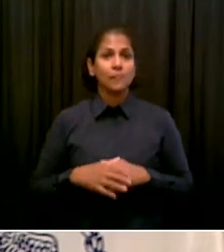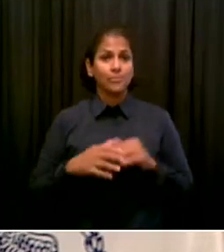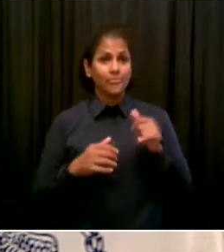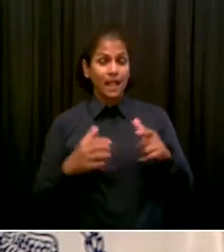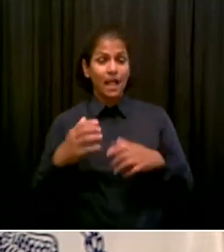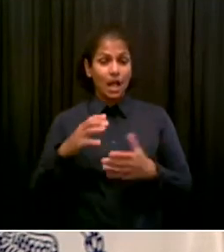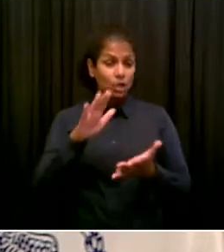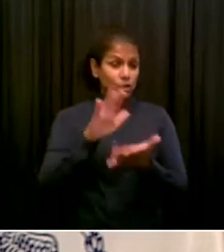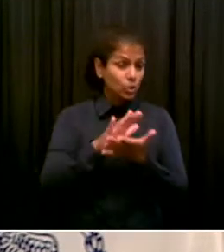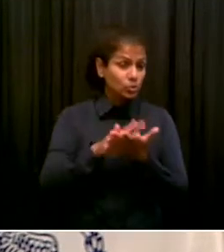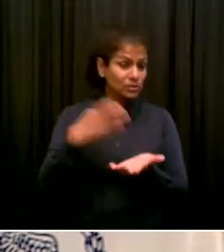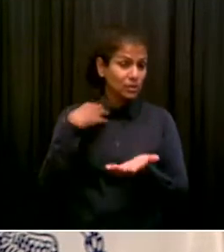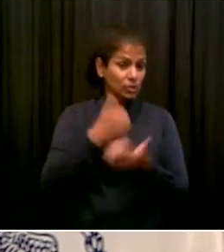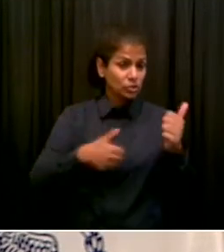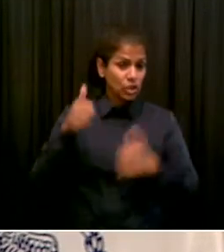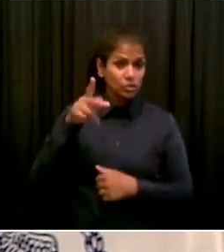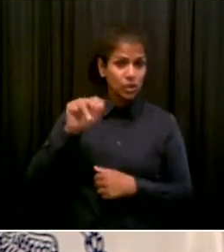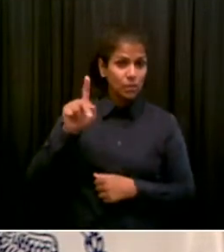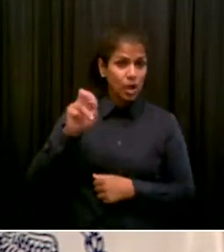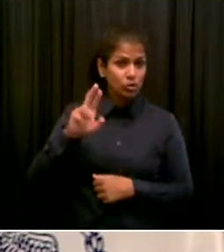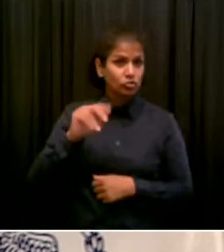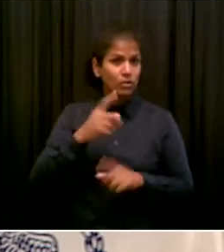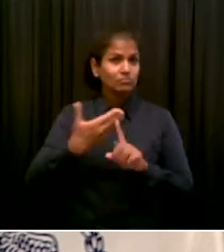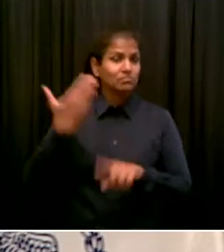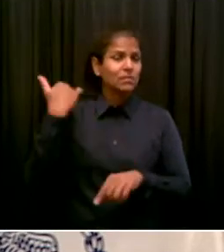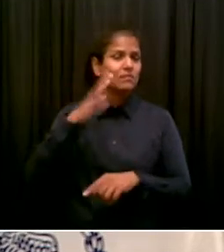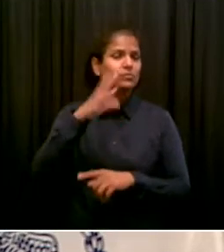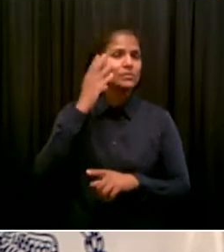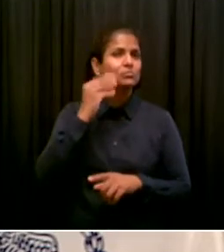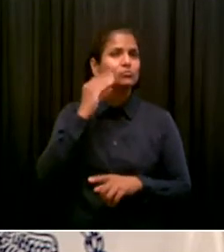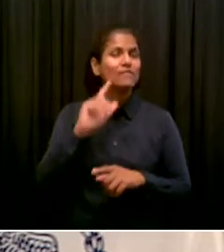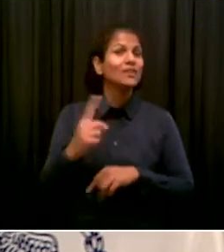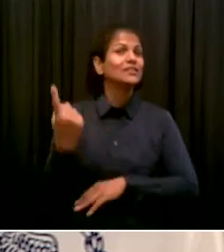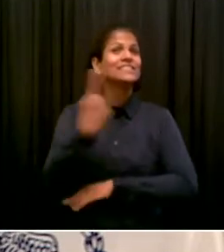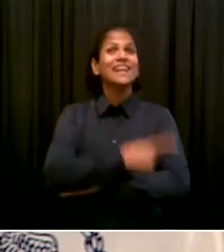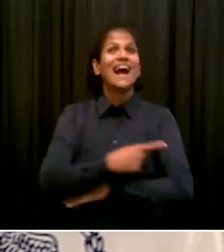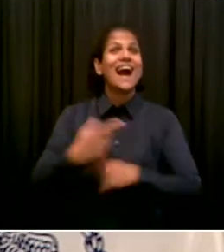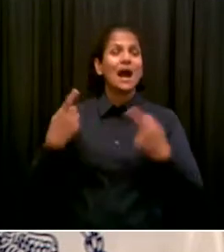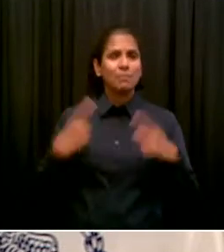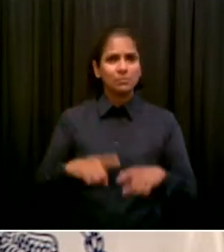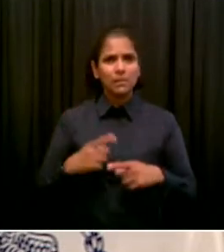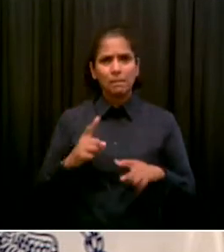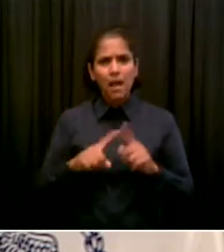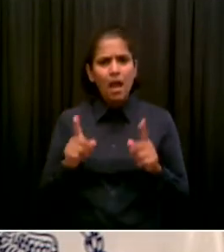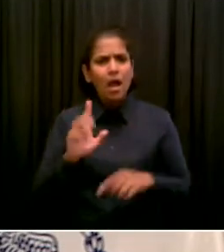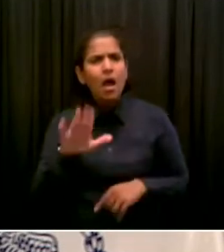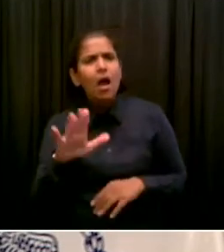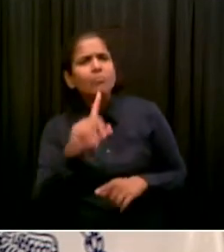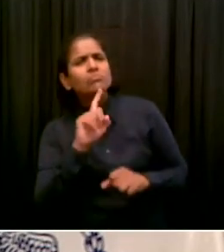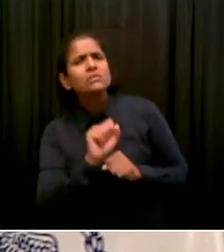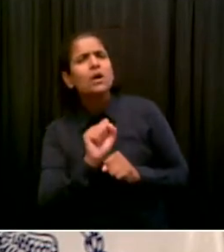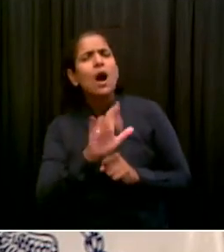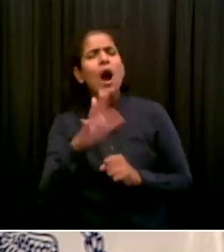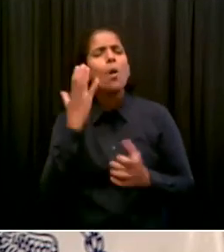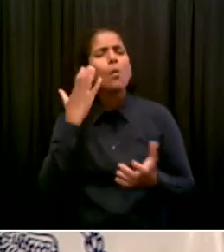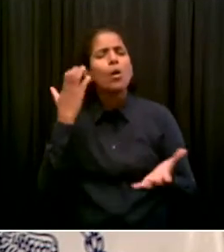WE WILL RELEASE THE INFORMATION WE HAVE. HCANCELLOR, IF YOU CAN SPEAK TO